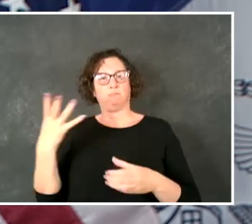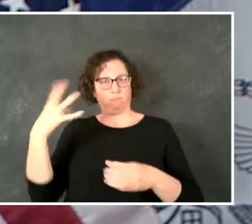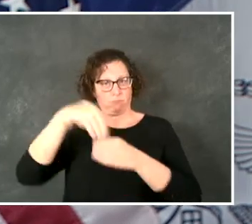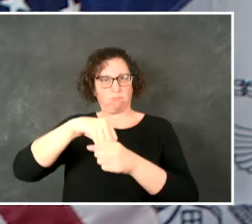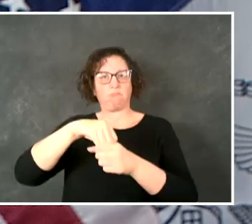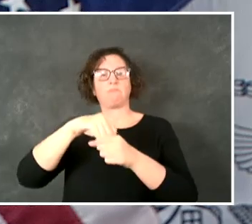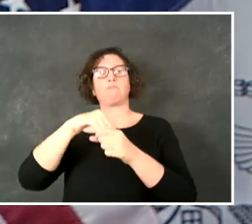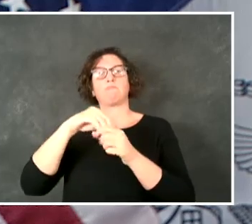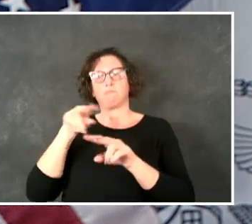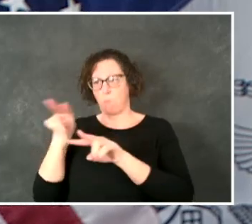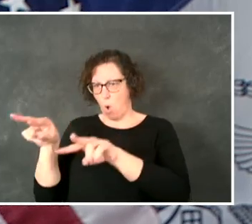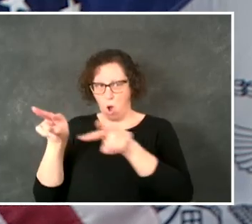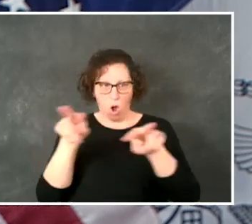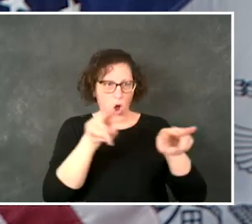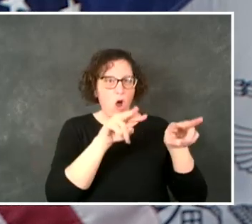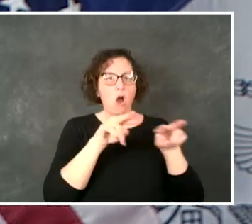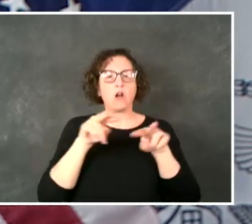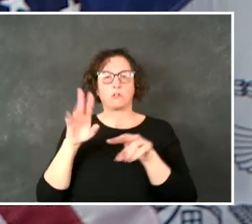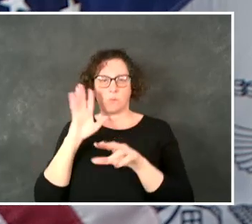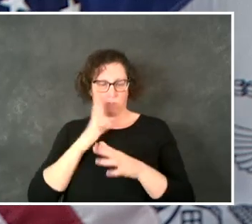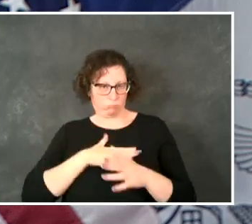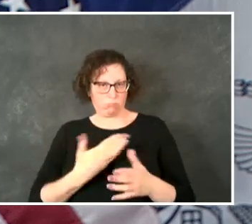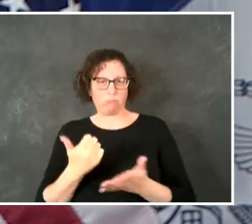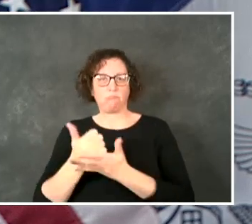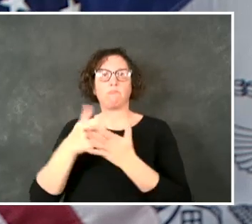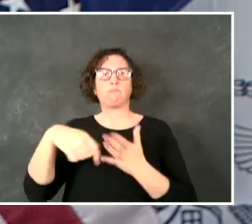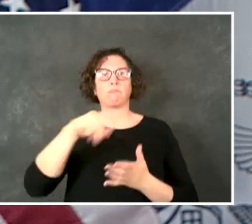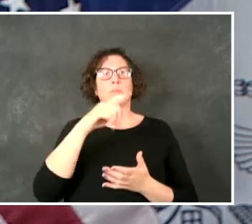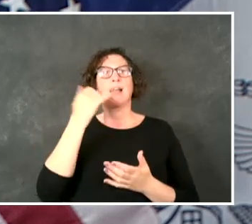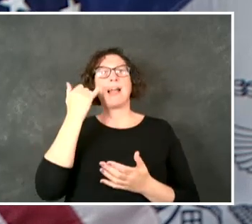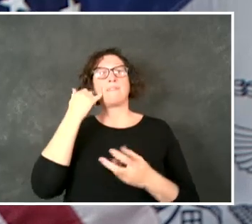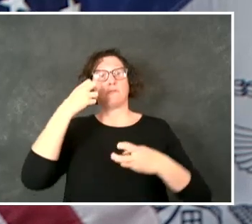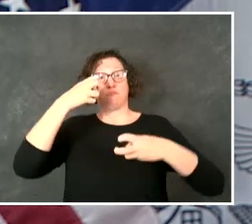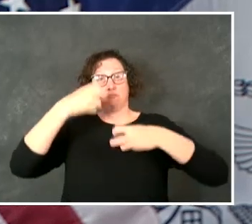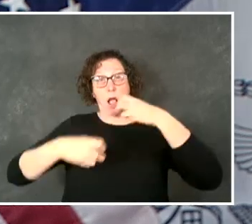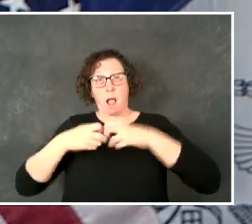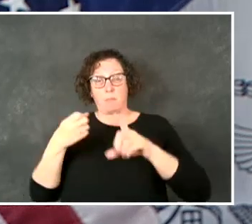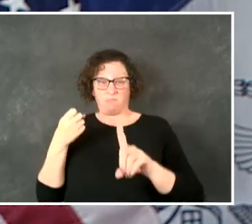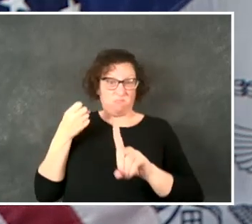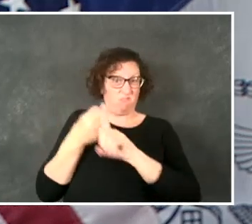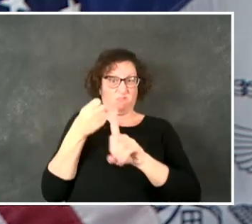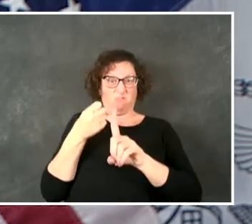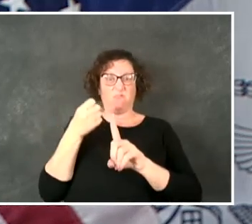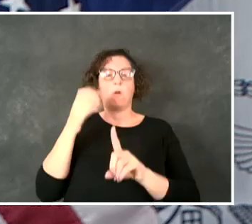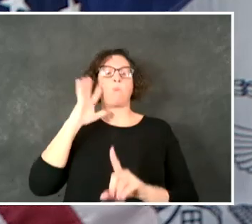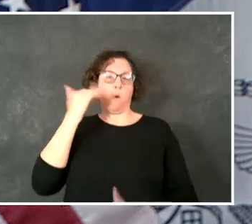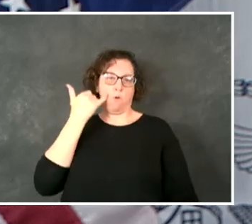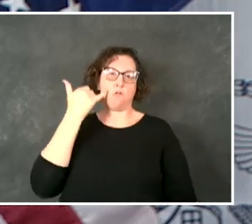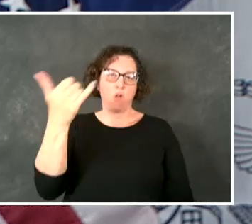WORKING RELATIONSHIP WITH AN ORGANIZATION AND KNOWS THEY